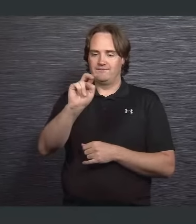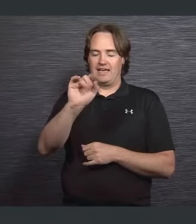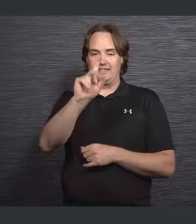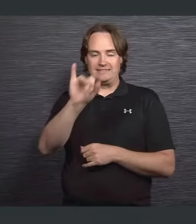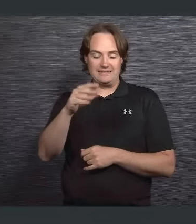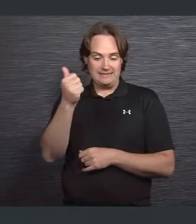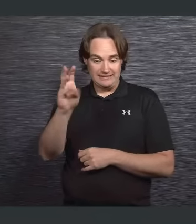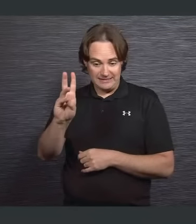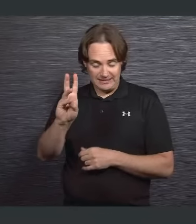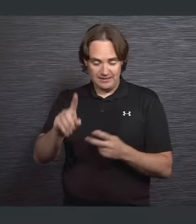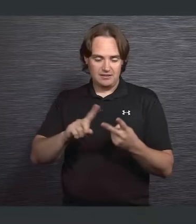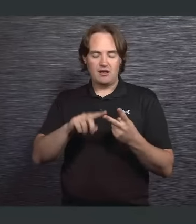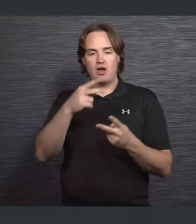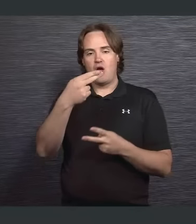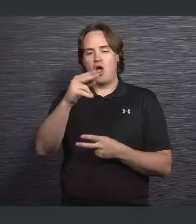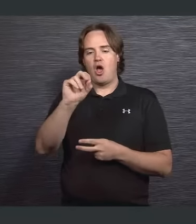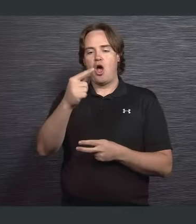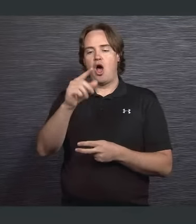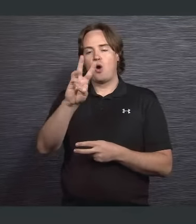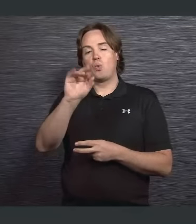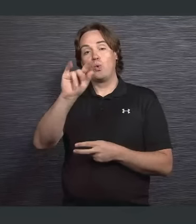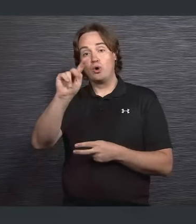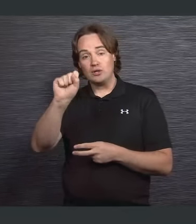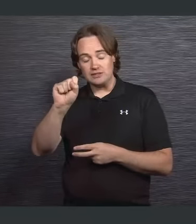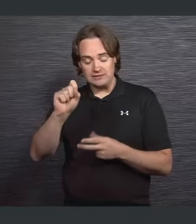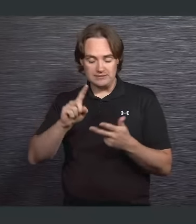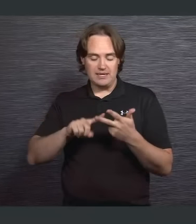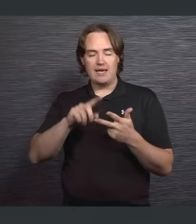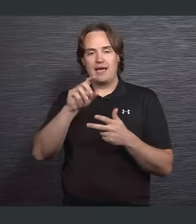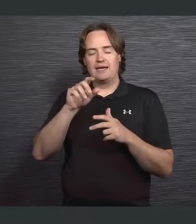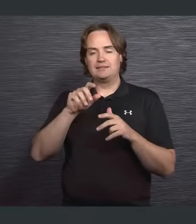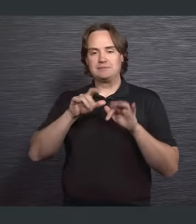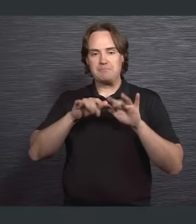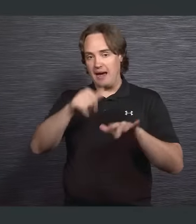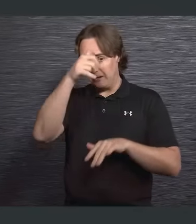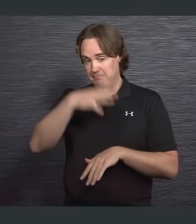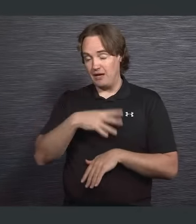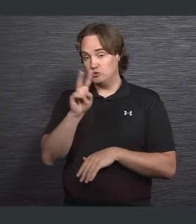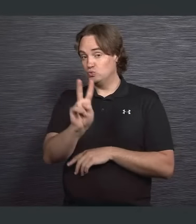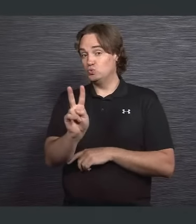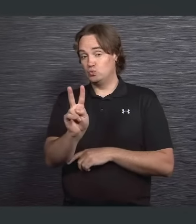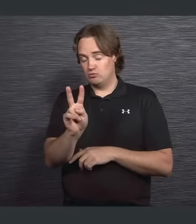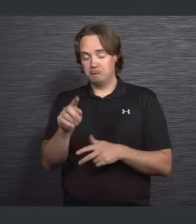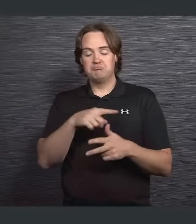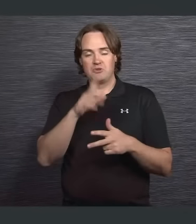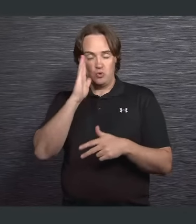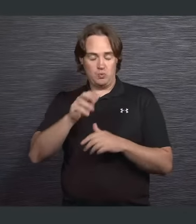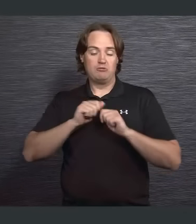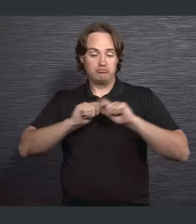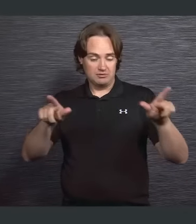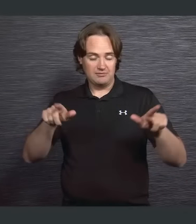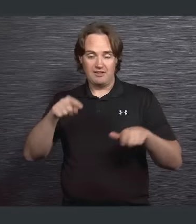"Hogwarts Legacy," and Marvel's "Spider-Man 2" coming to PS5 later this year, it's never been a more exciting